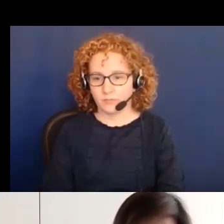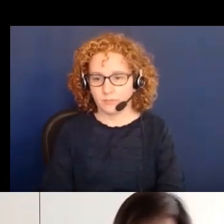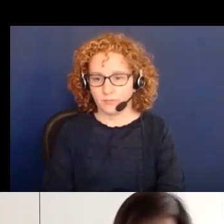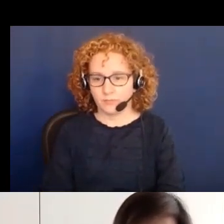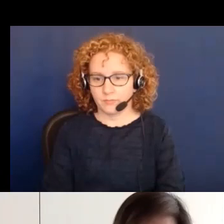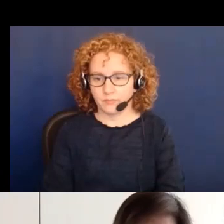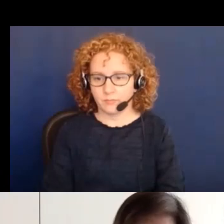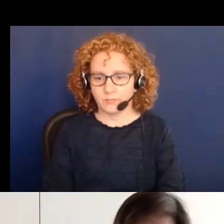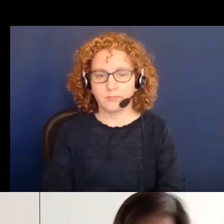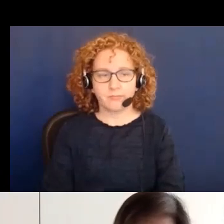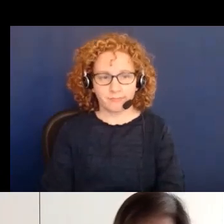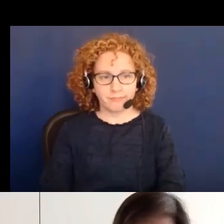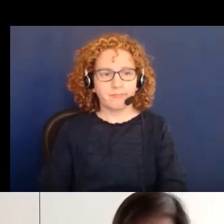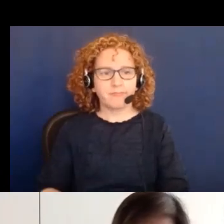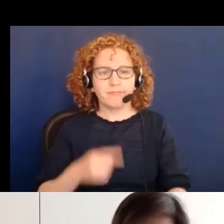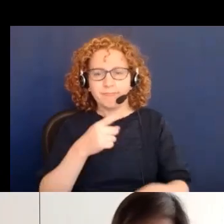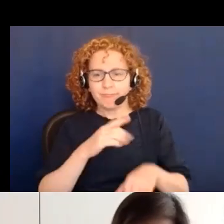Here's an overview of today's program